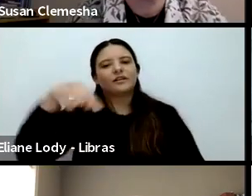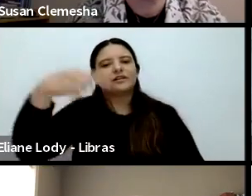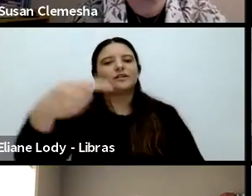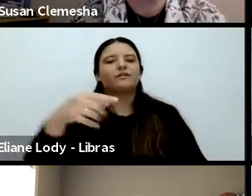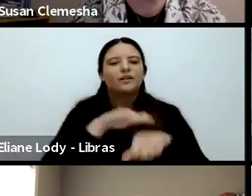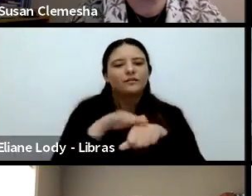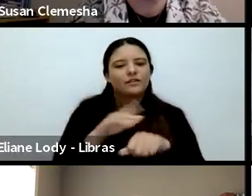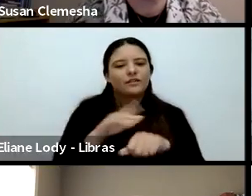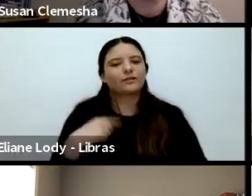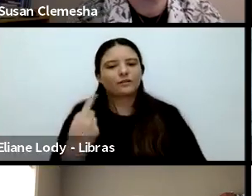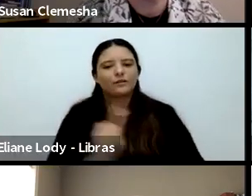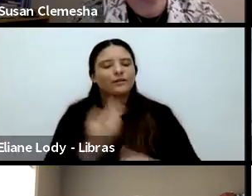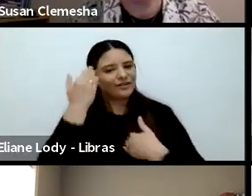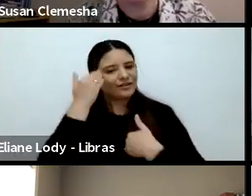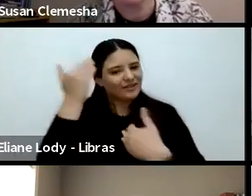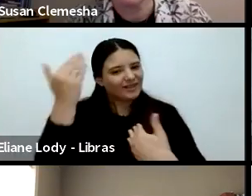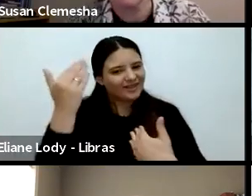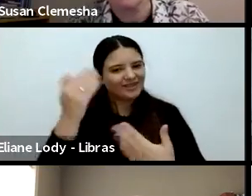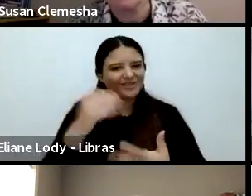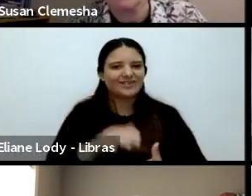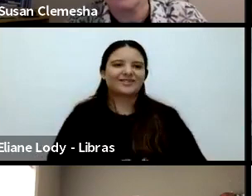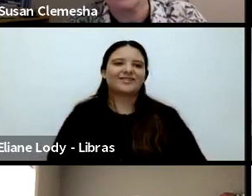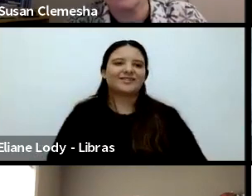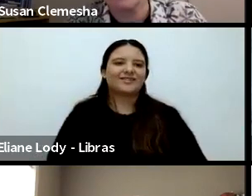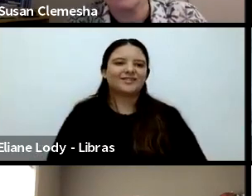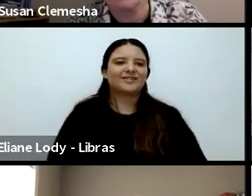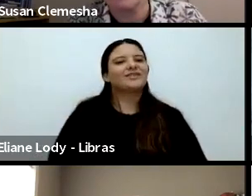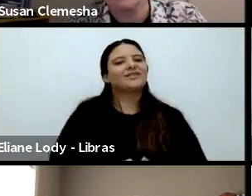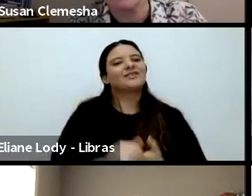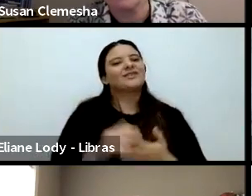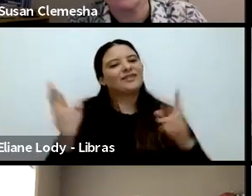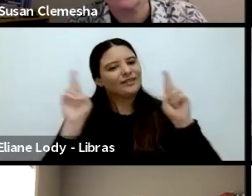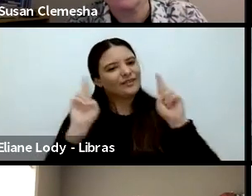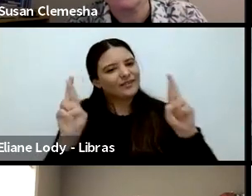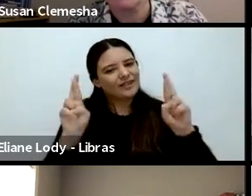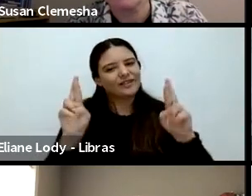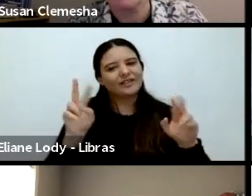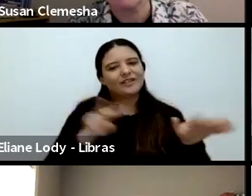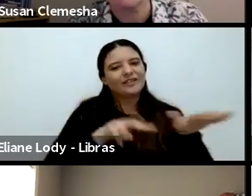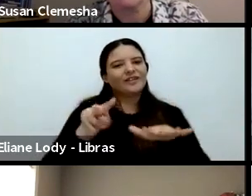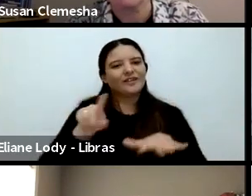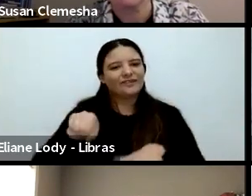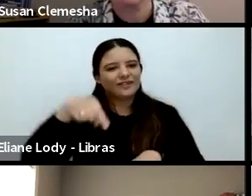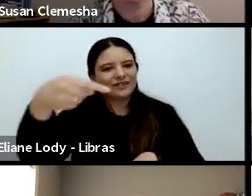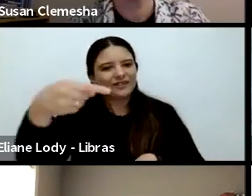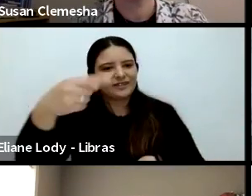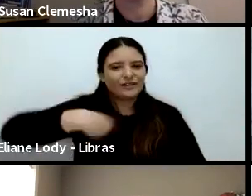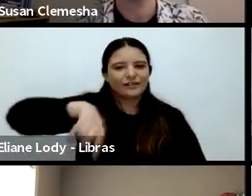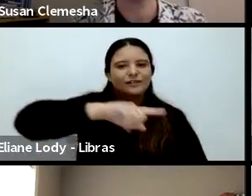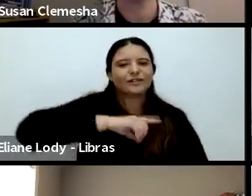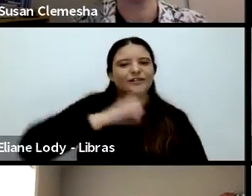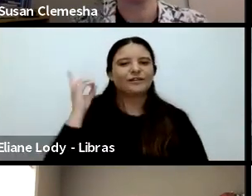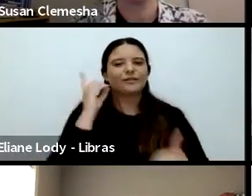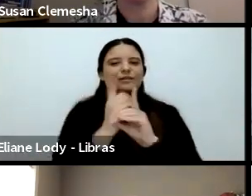talking with us as well. So thank you very much. And So thank you very much and I hope that next week we can hope that next week we can also meet again and.